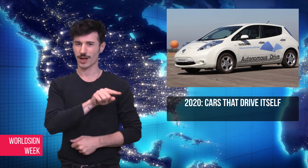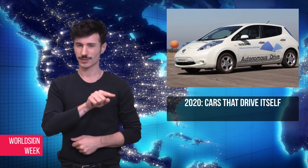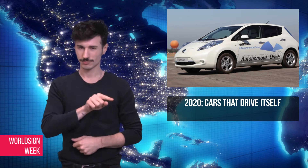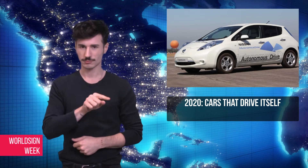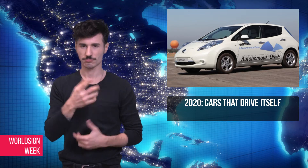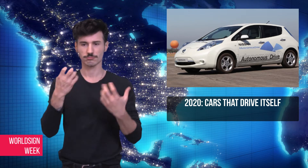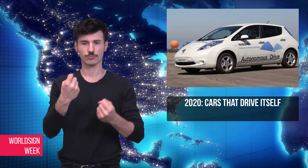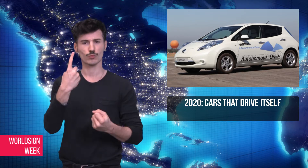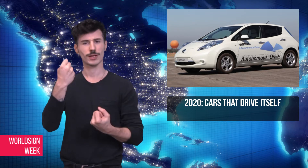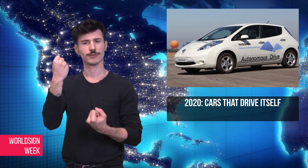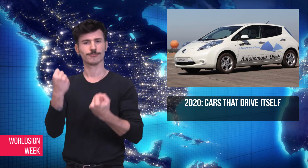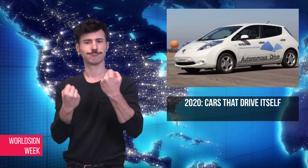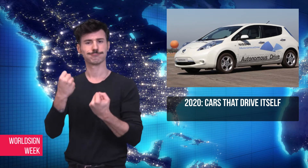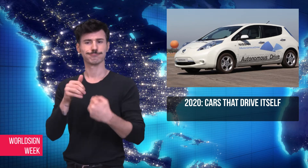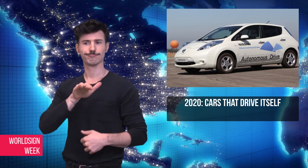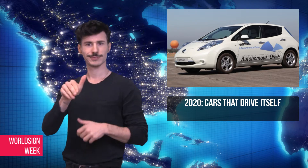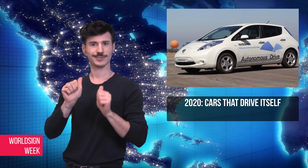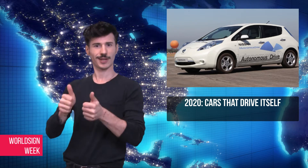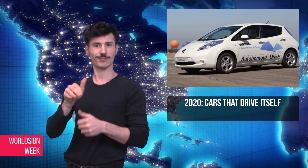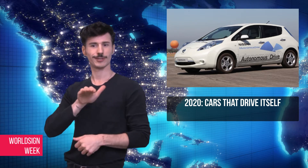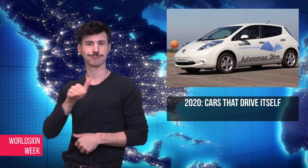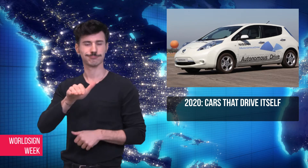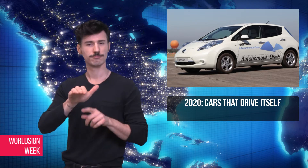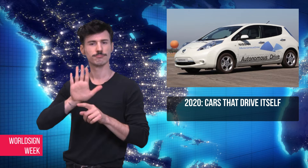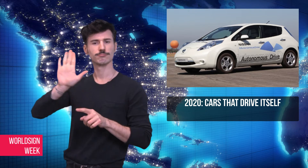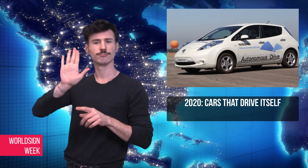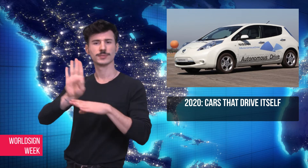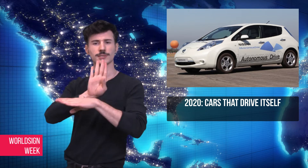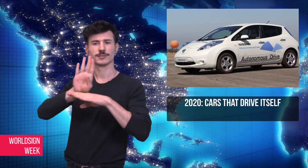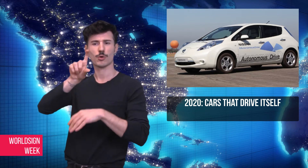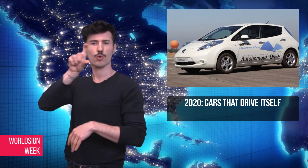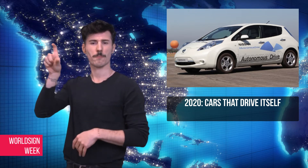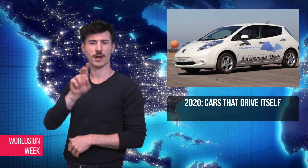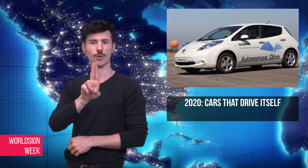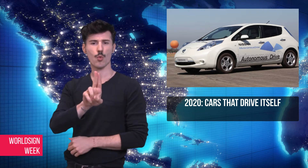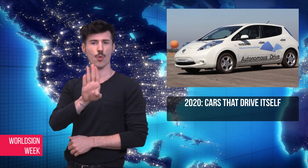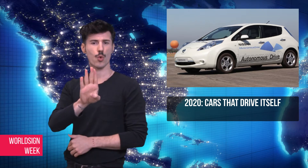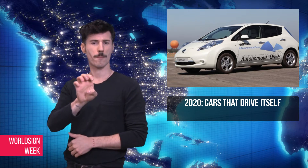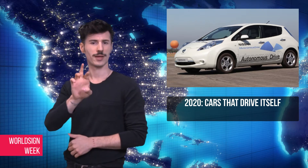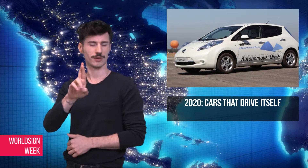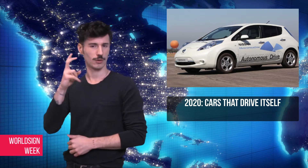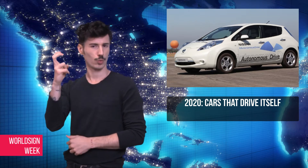In 2018 in the US state of Arizona, an Uber driverless